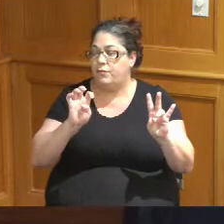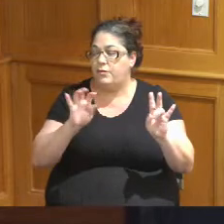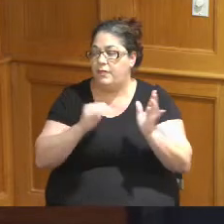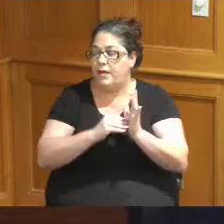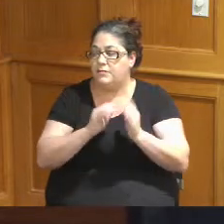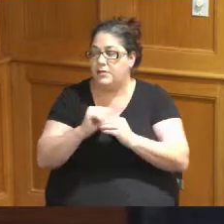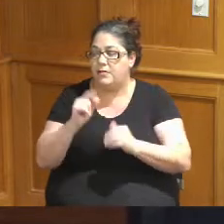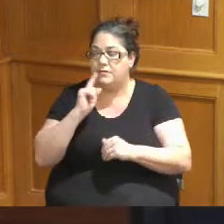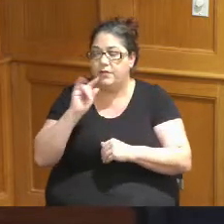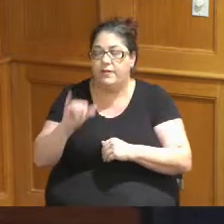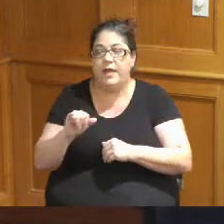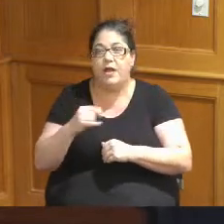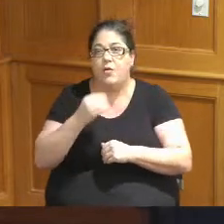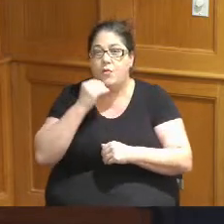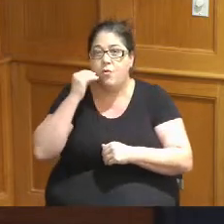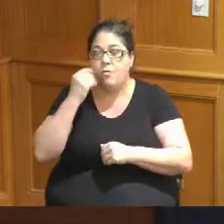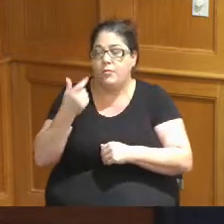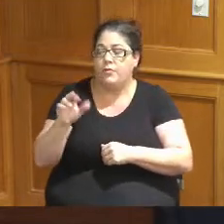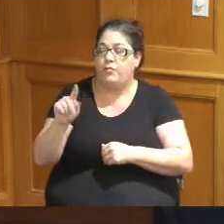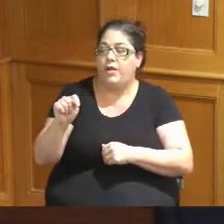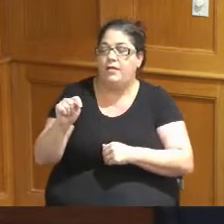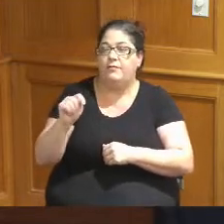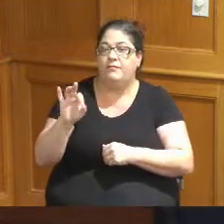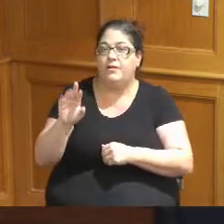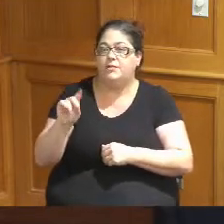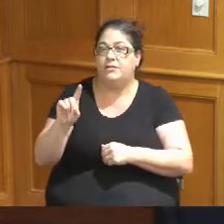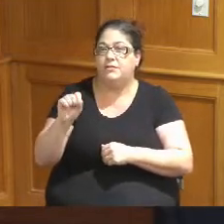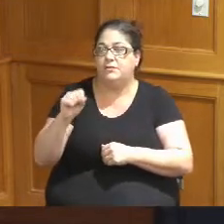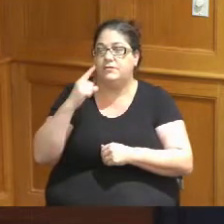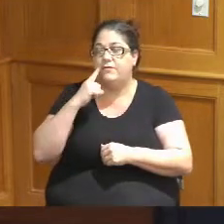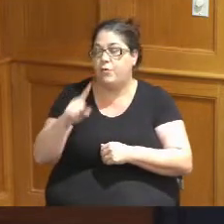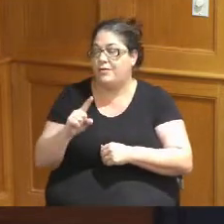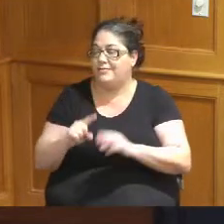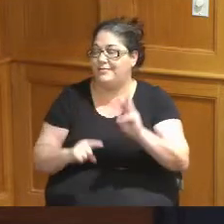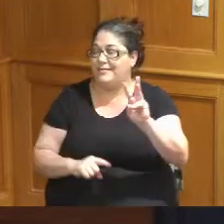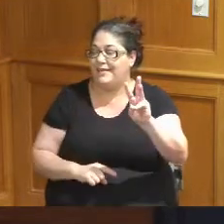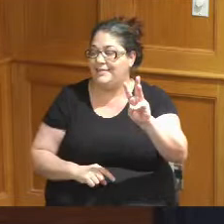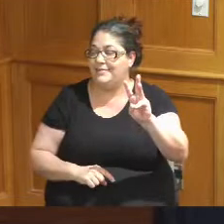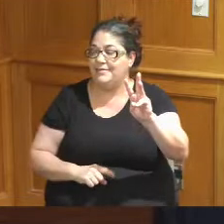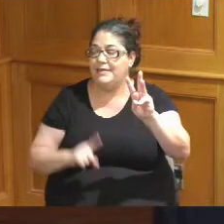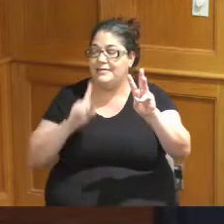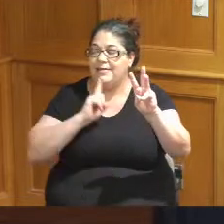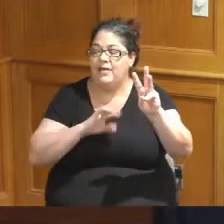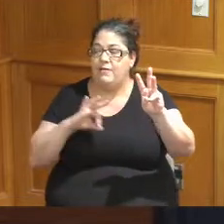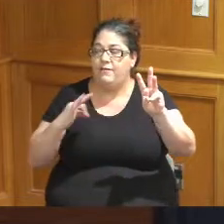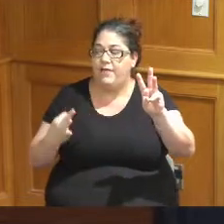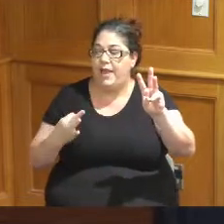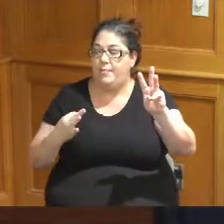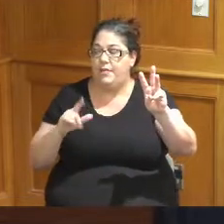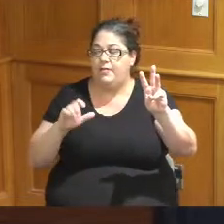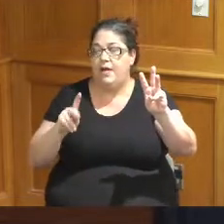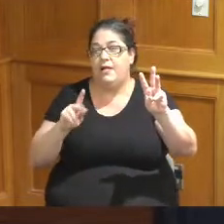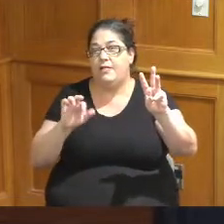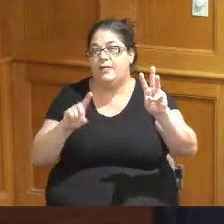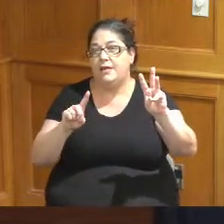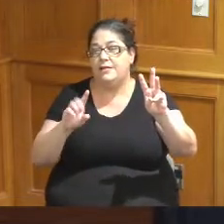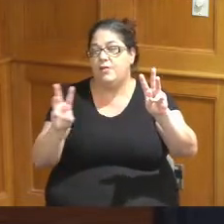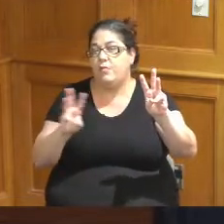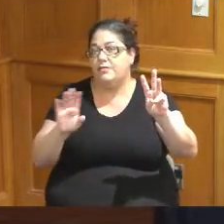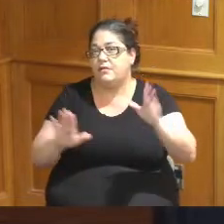of Home Grant funds for six single-family homes in Lockland and West College Hill 48